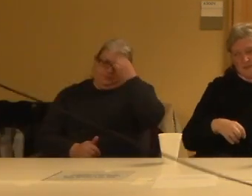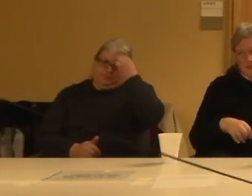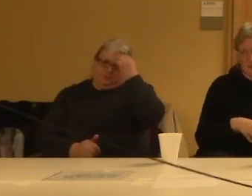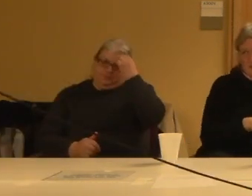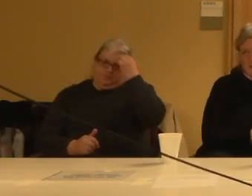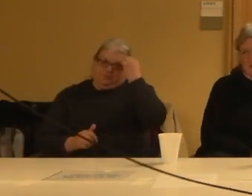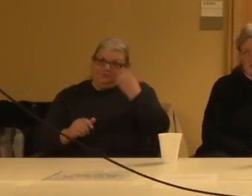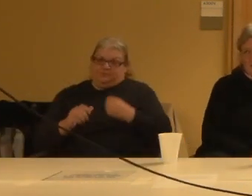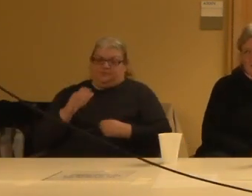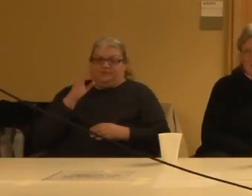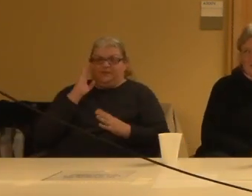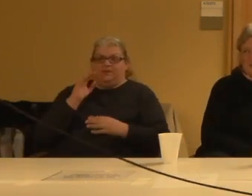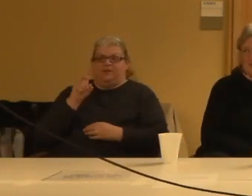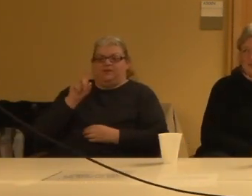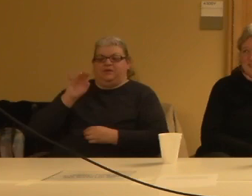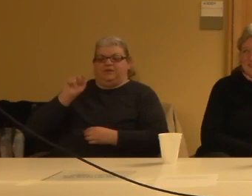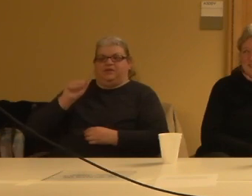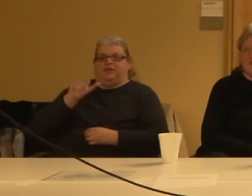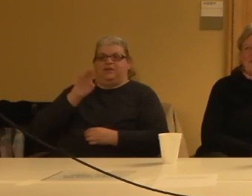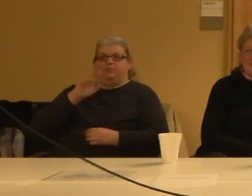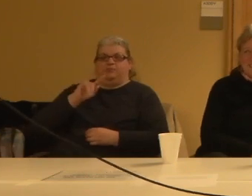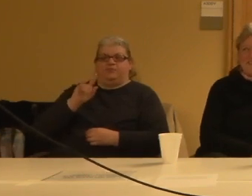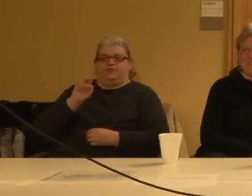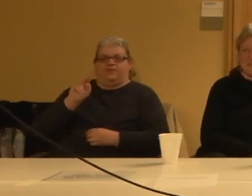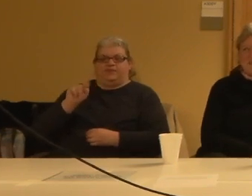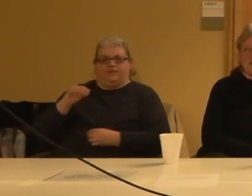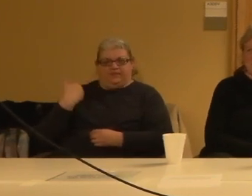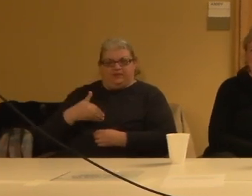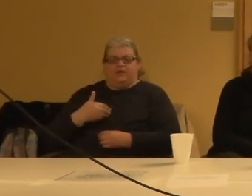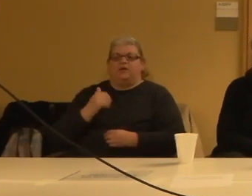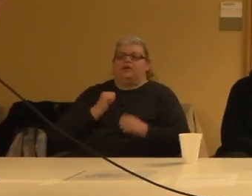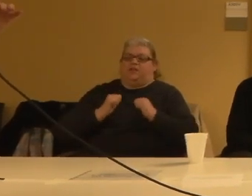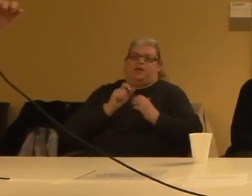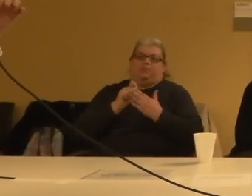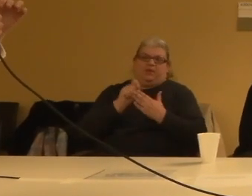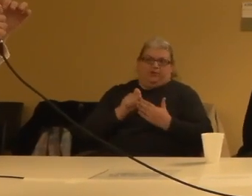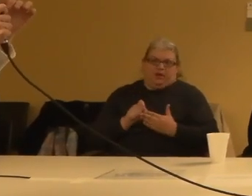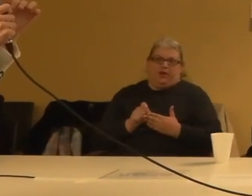Hello, Diana Grisanti, I'm a playwright. She her pronouns.